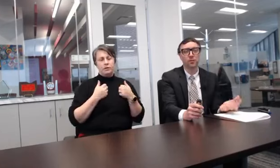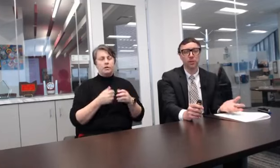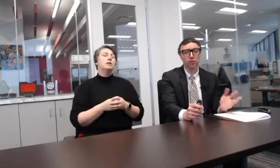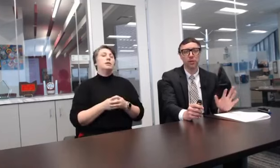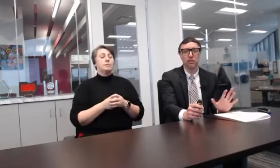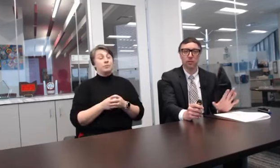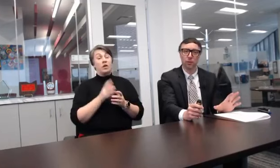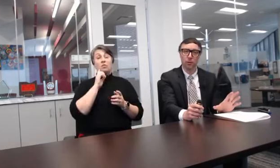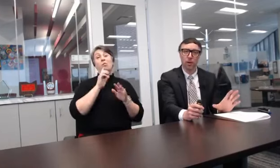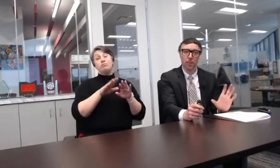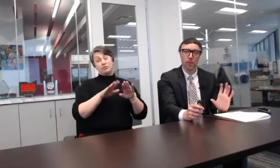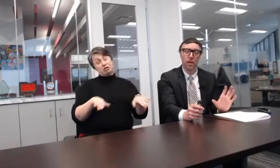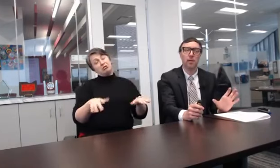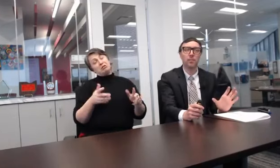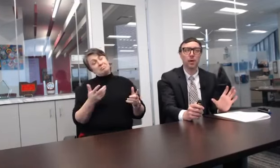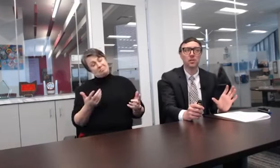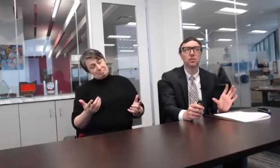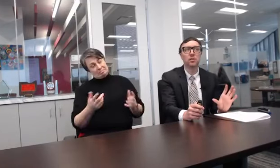So for children it's a little more complicated,